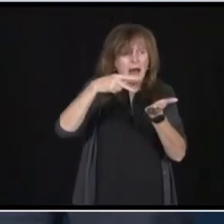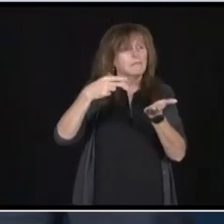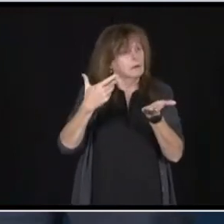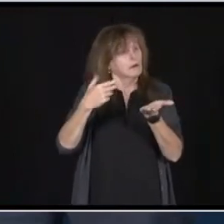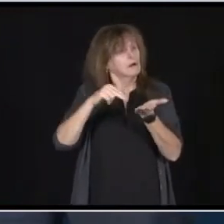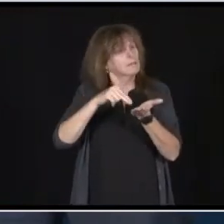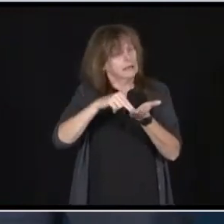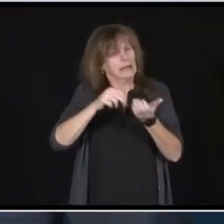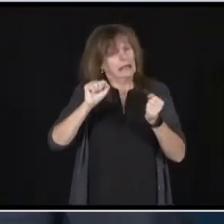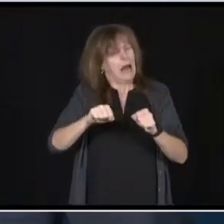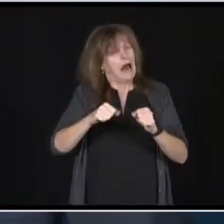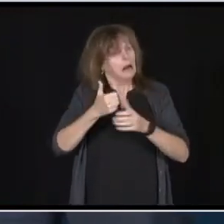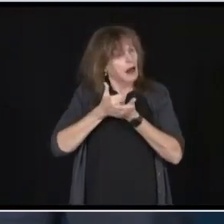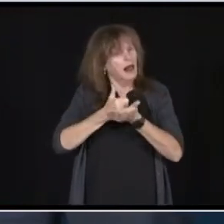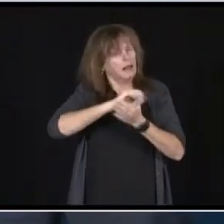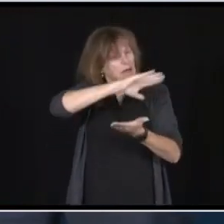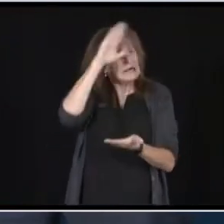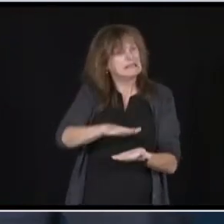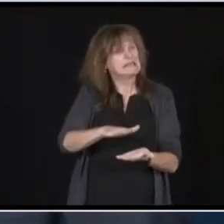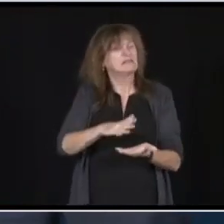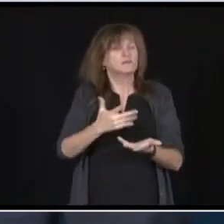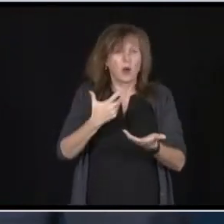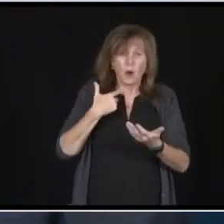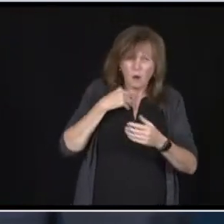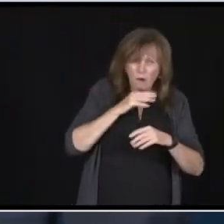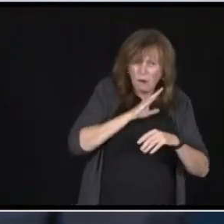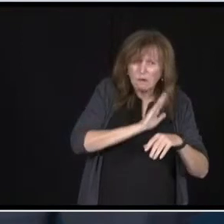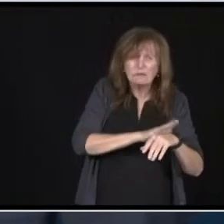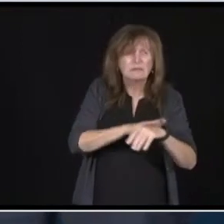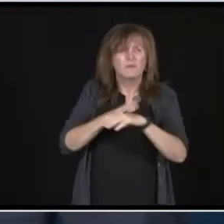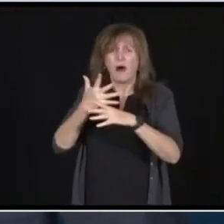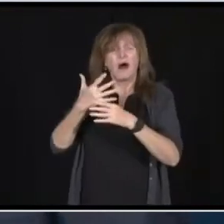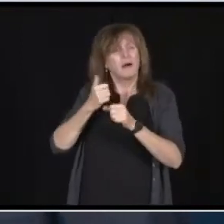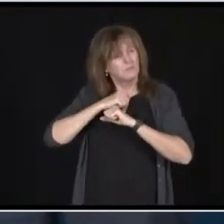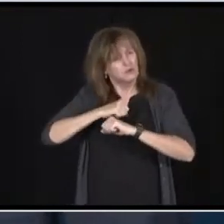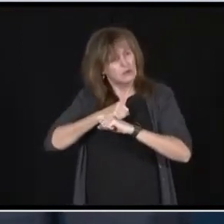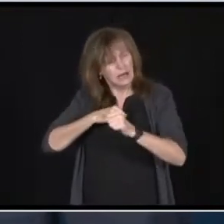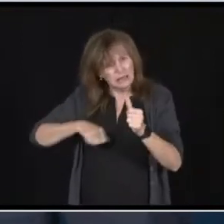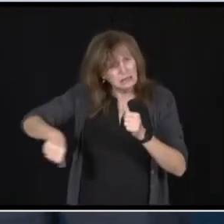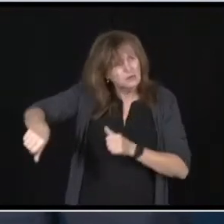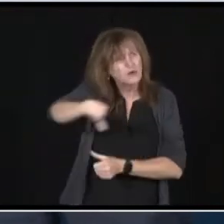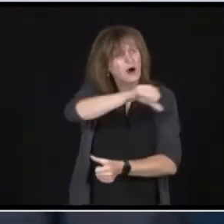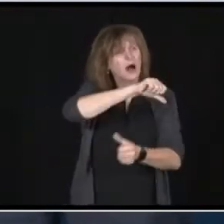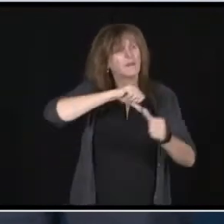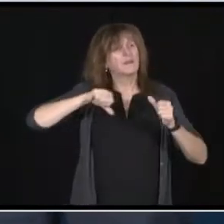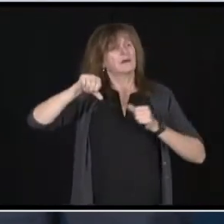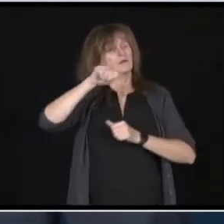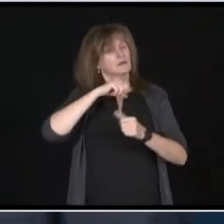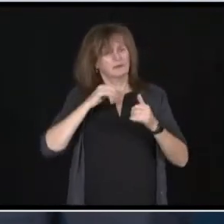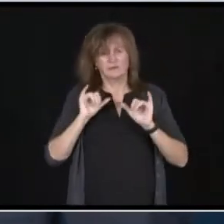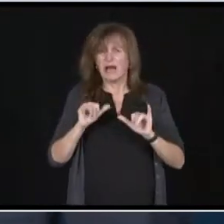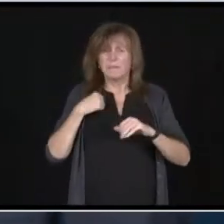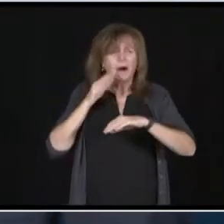effective we will be at stopping the spread of COVID-19. And I want to remind everyone that the best